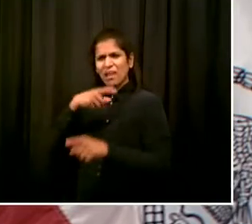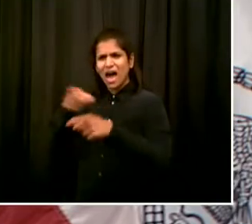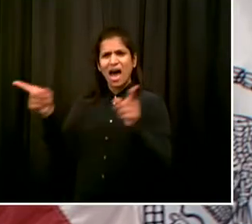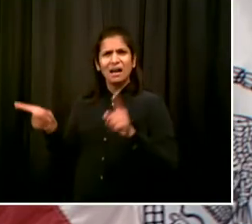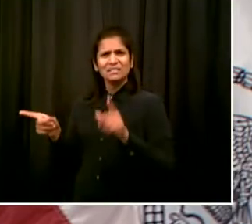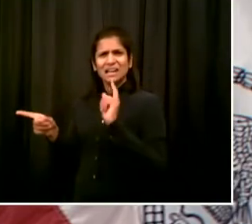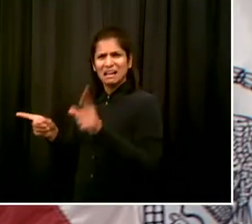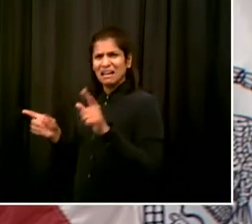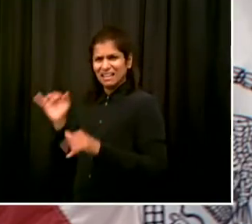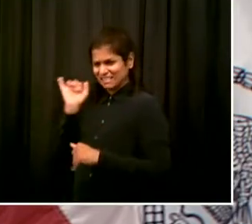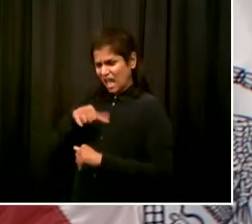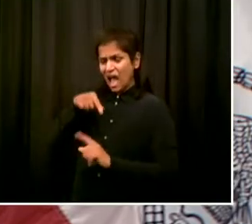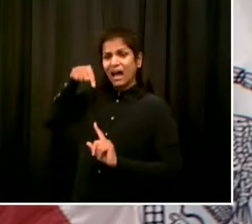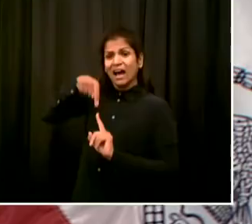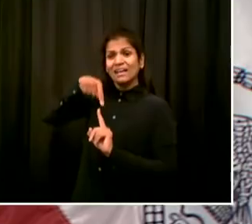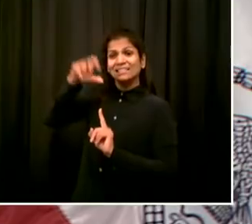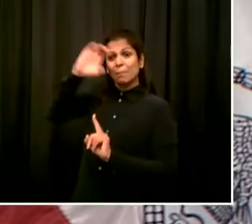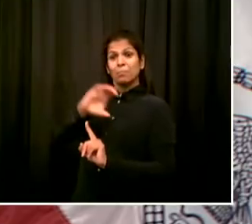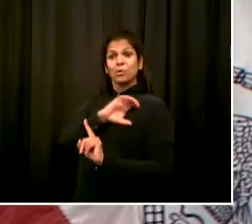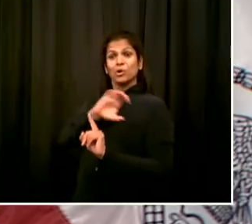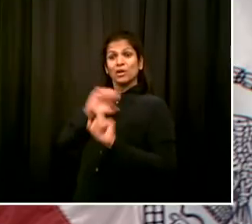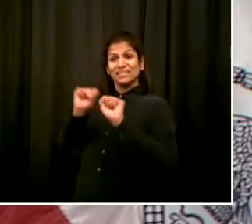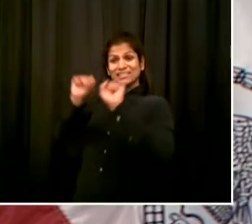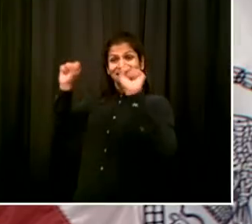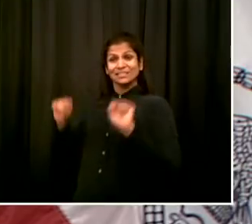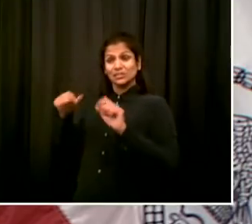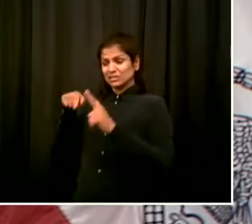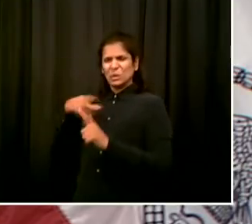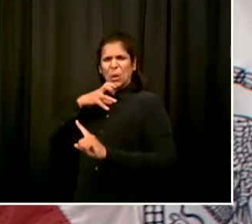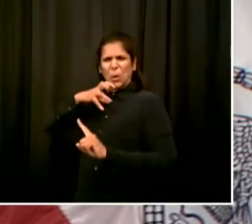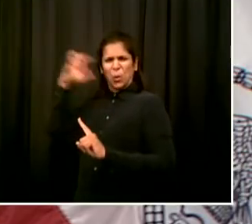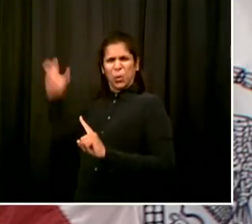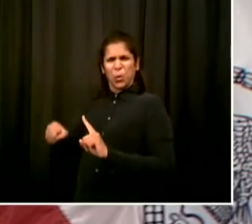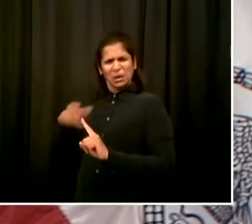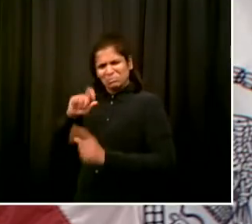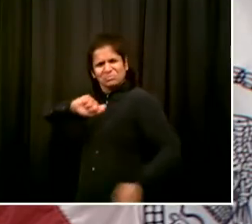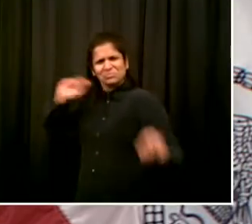RESPONSE TIMES, IS THERE ANY